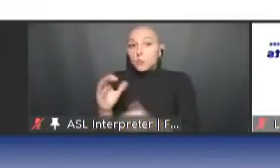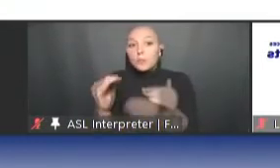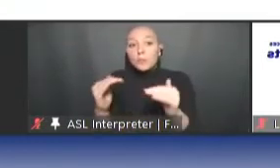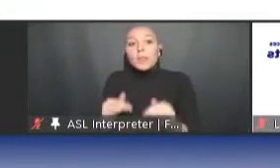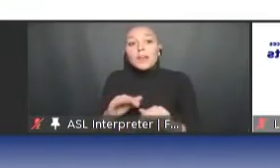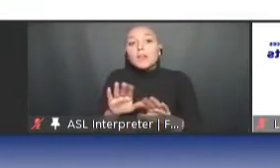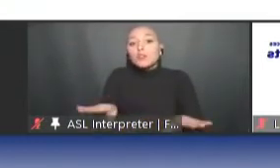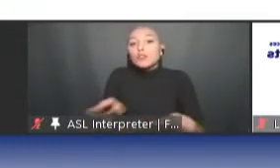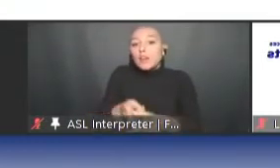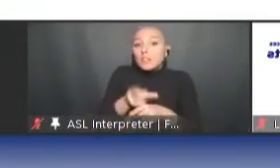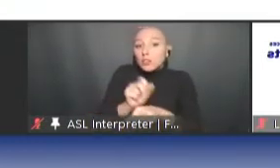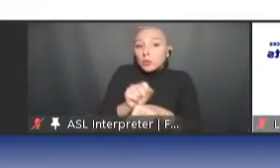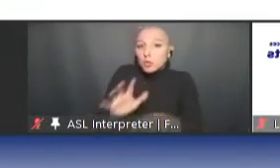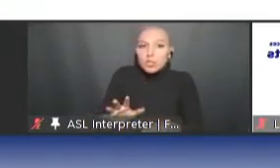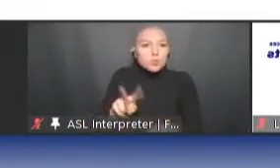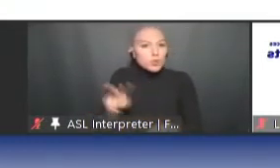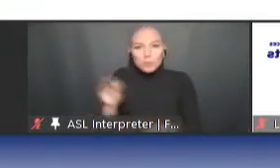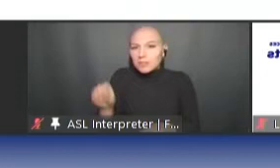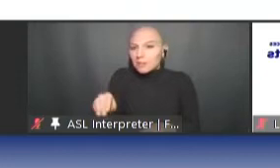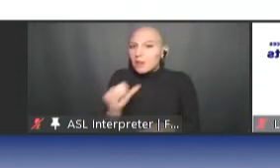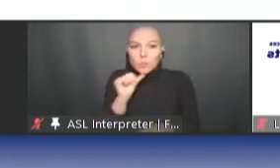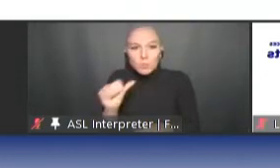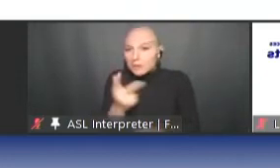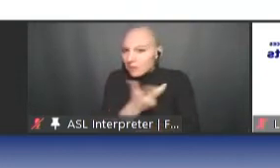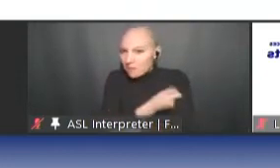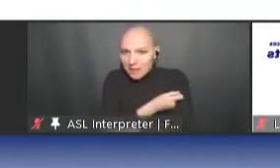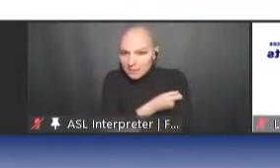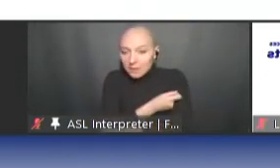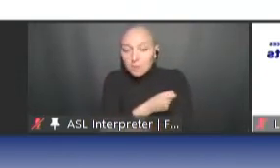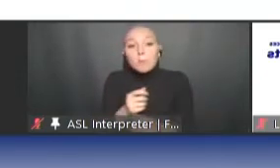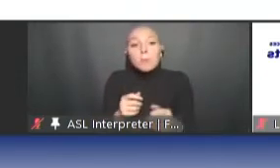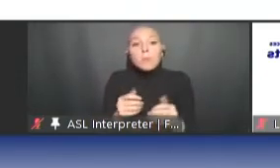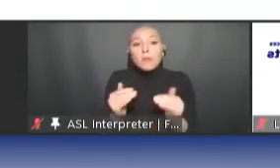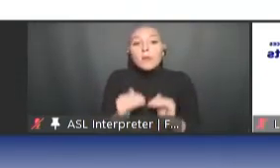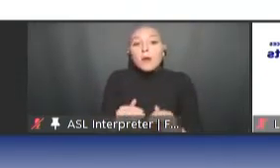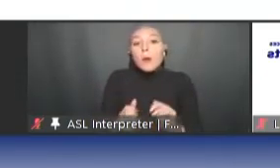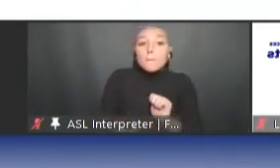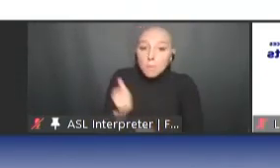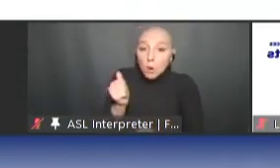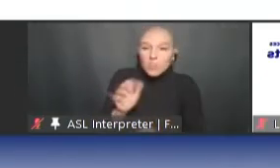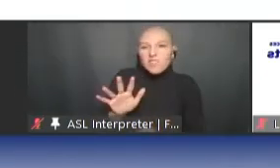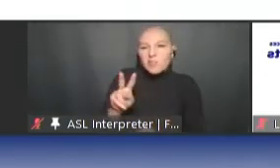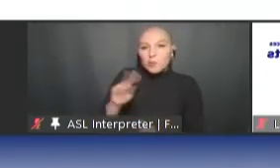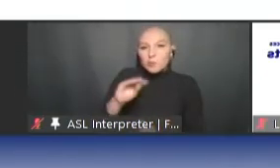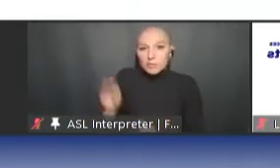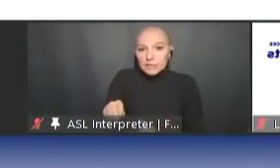and a majority of workers in the agricultural industry remain unvaccinated now. Next slide.